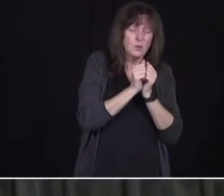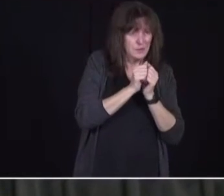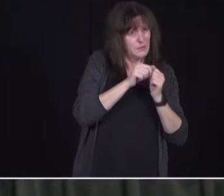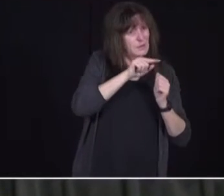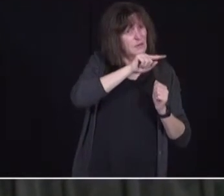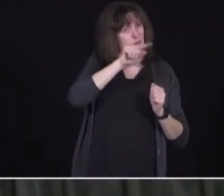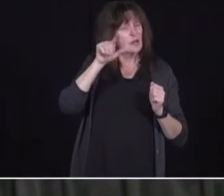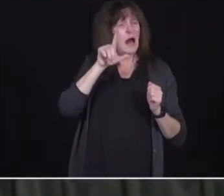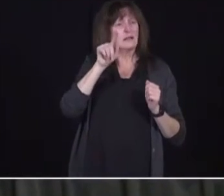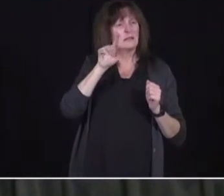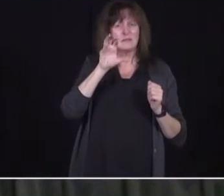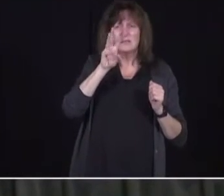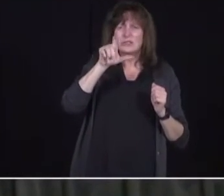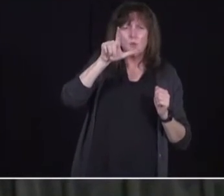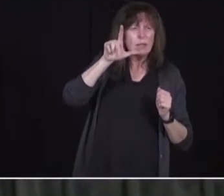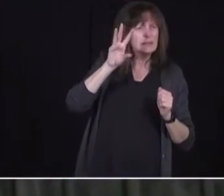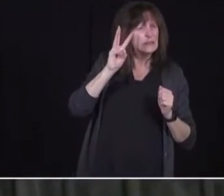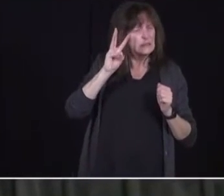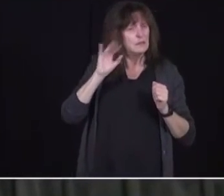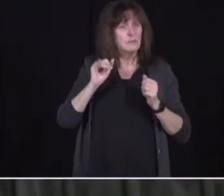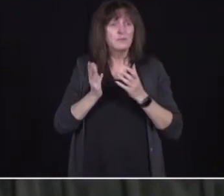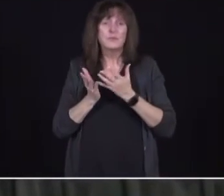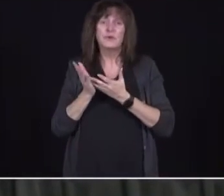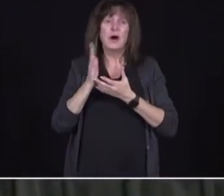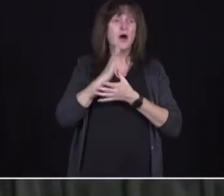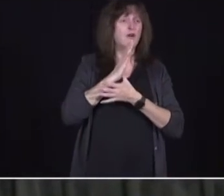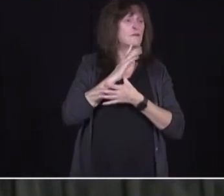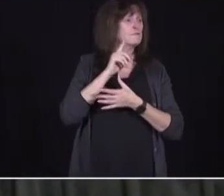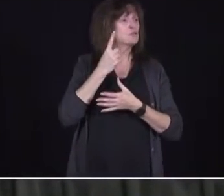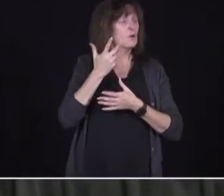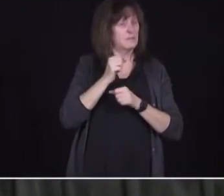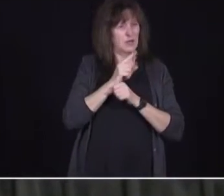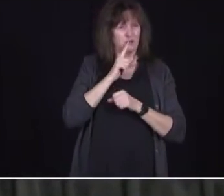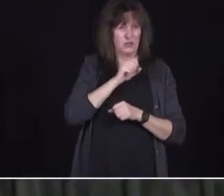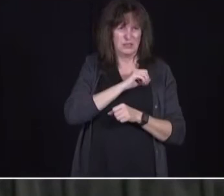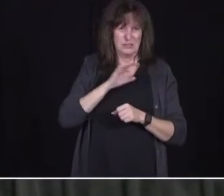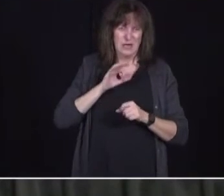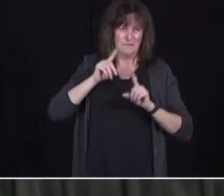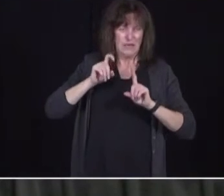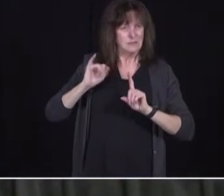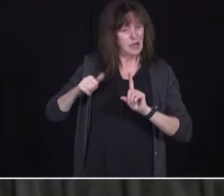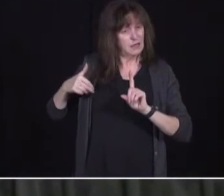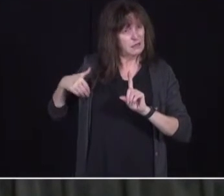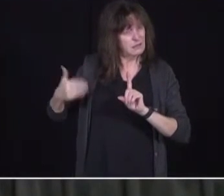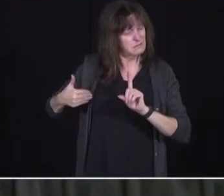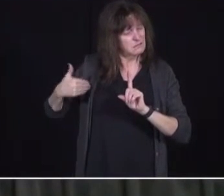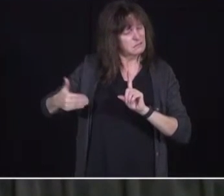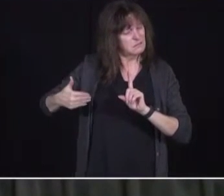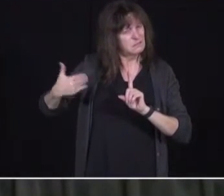you get tested. I talked to all the long-term care homes combined. All 626.